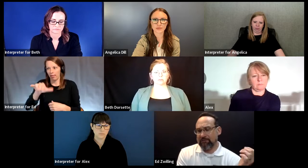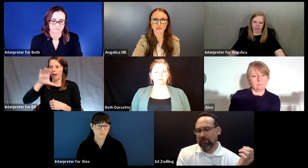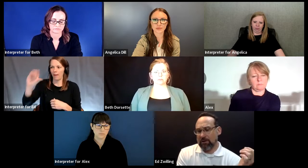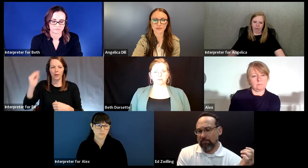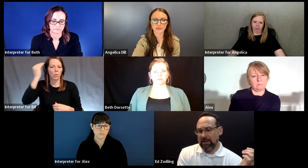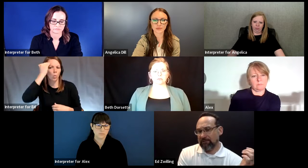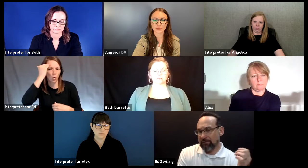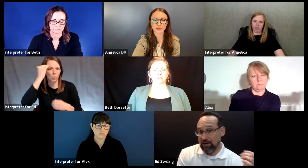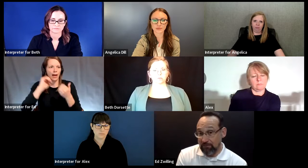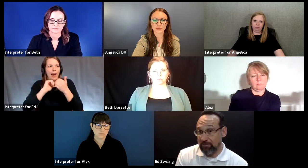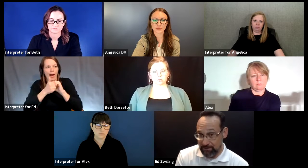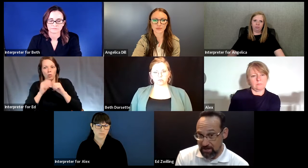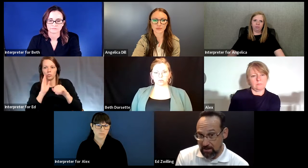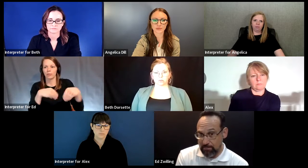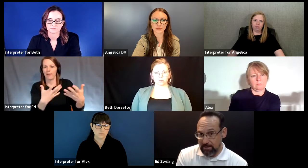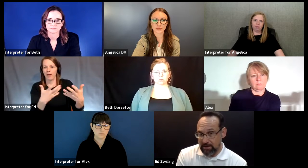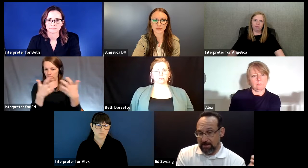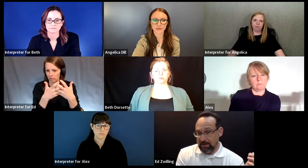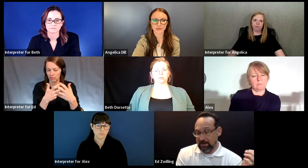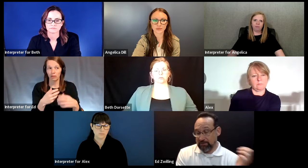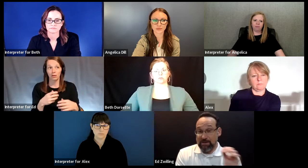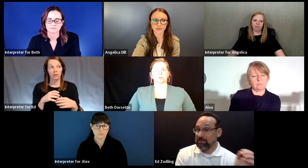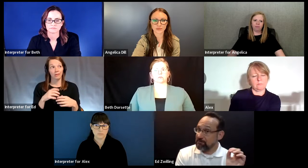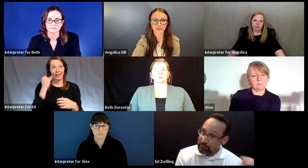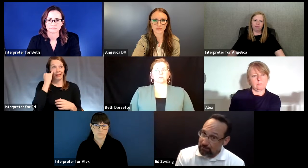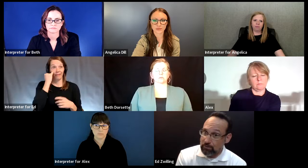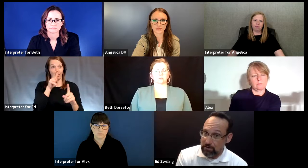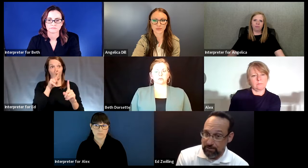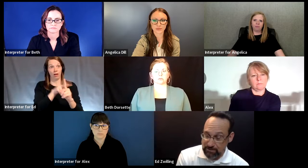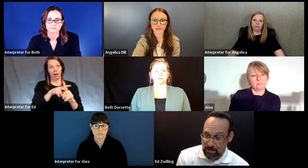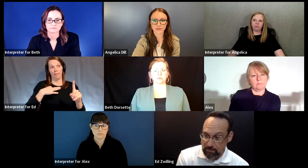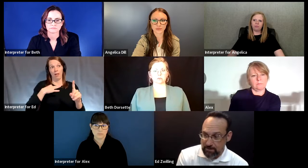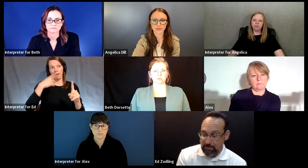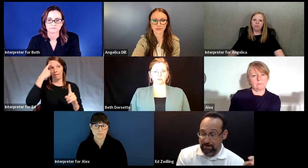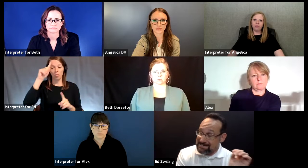And if you're applying for a Government job, especially a Federal Government job, many